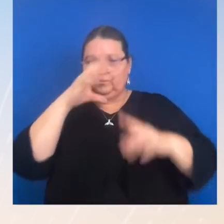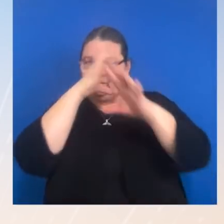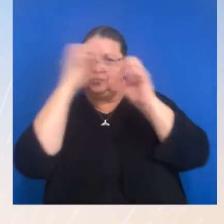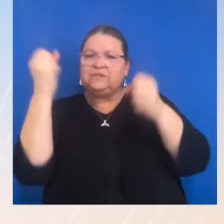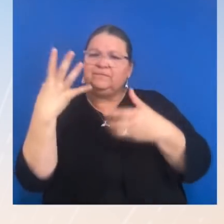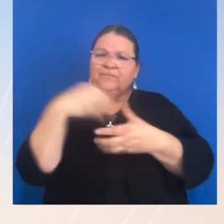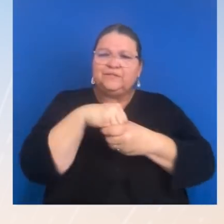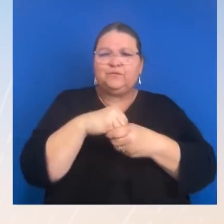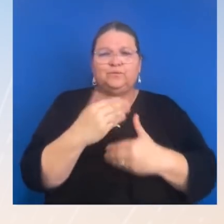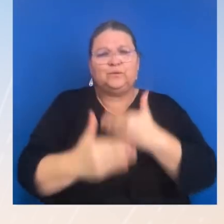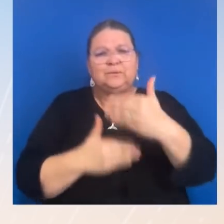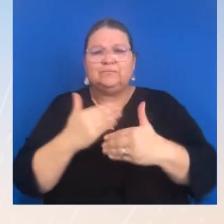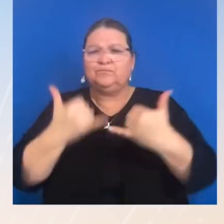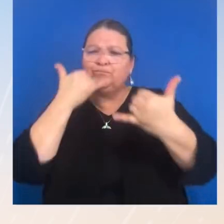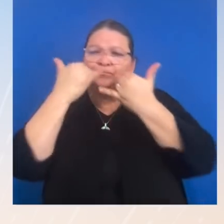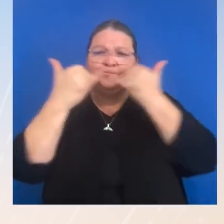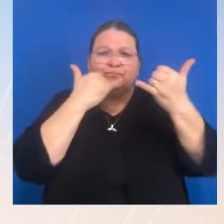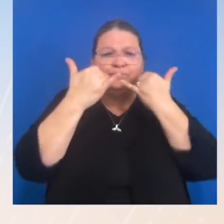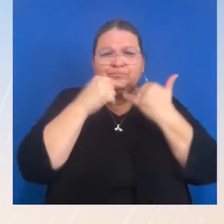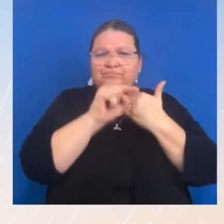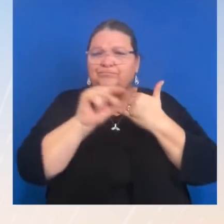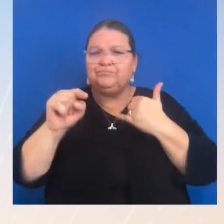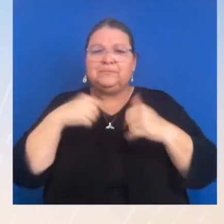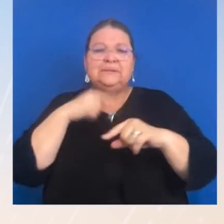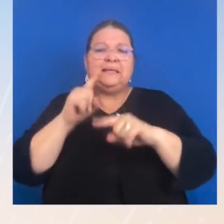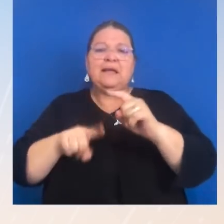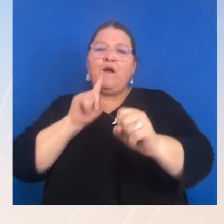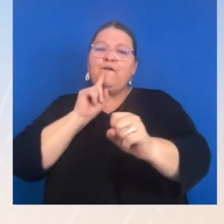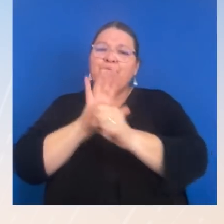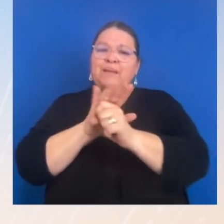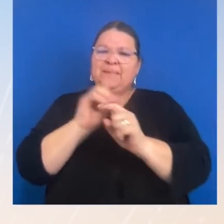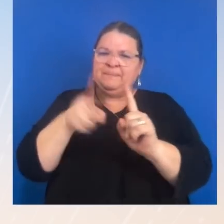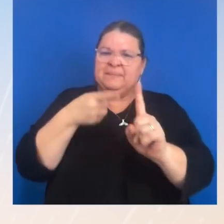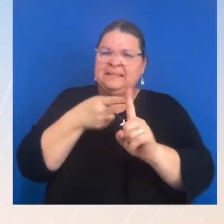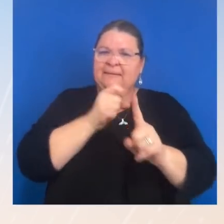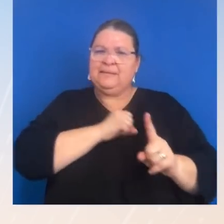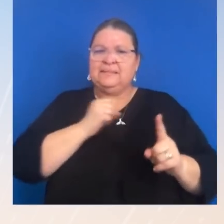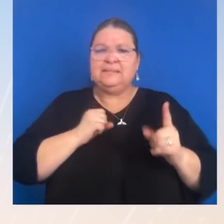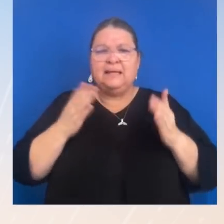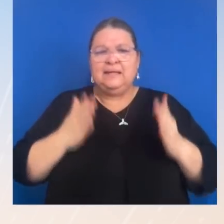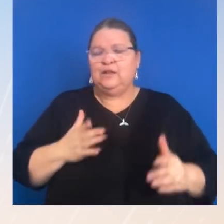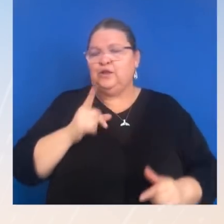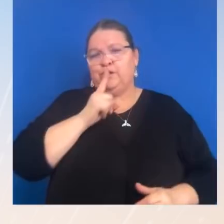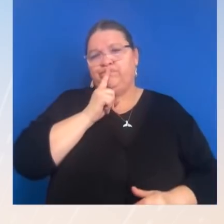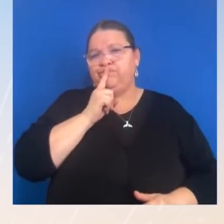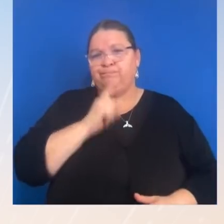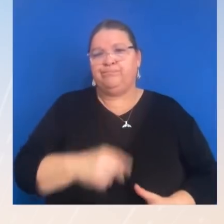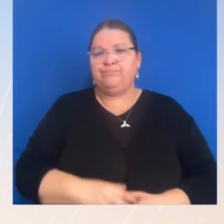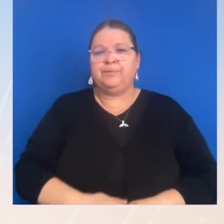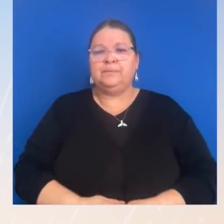I'm not going to confirm specifics of those from here. I would also note that Judge Jackson has been meeting